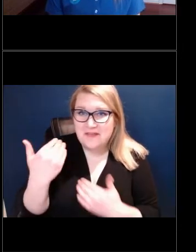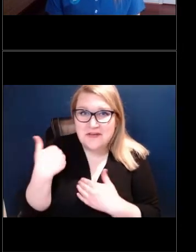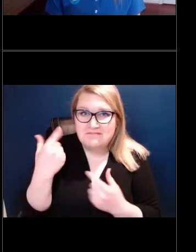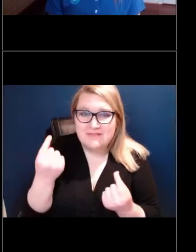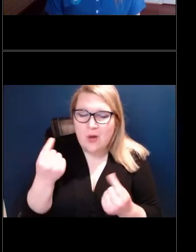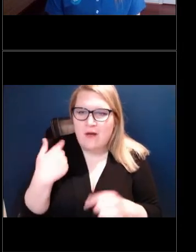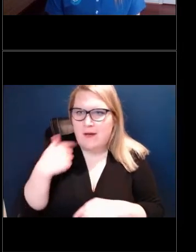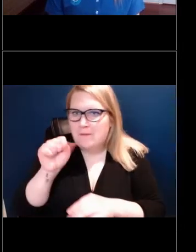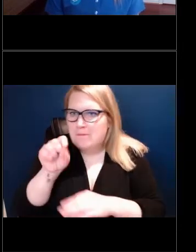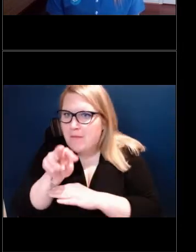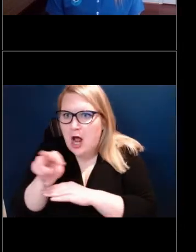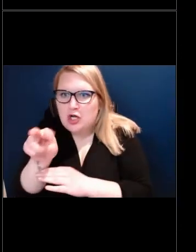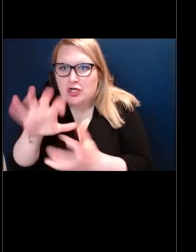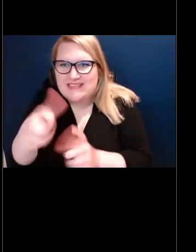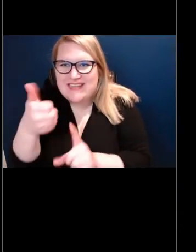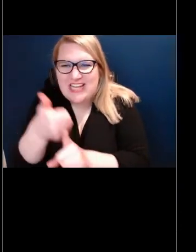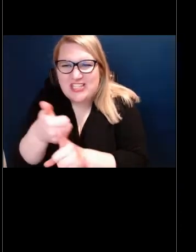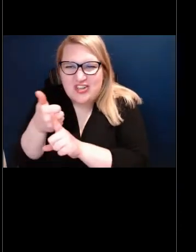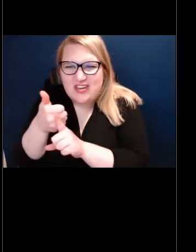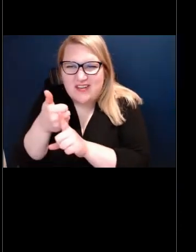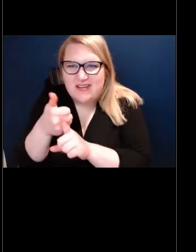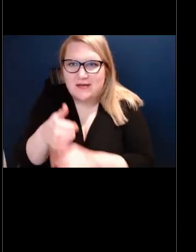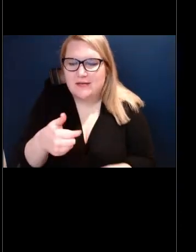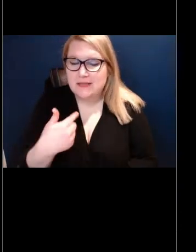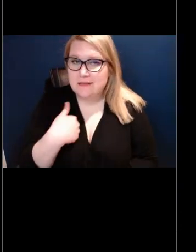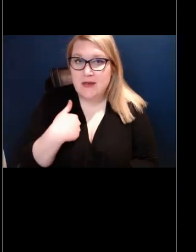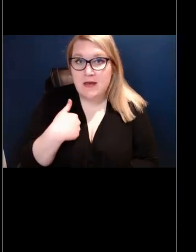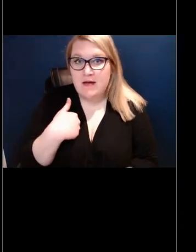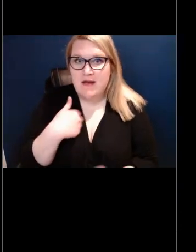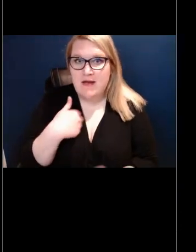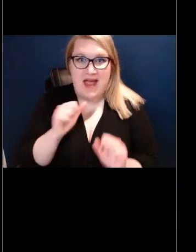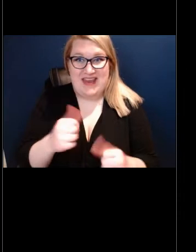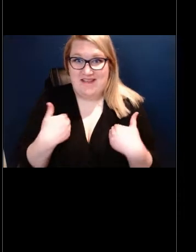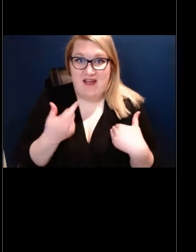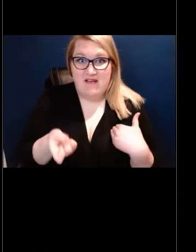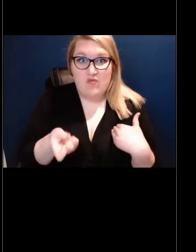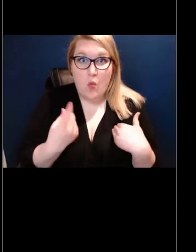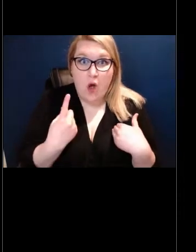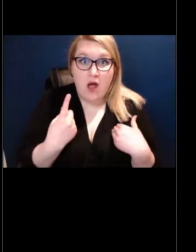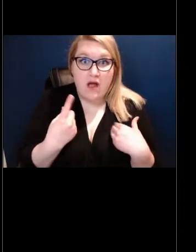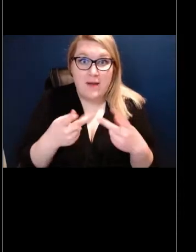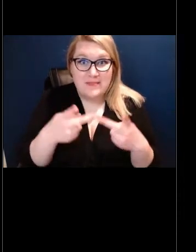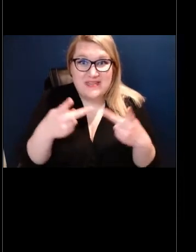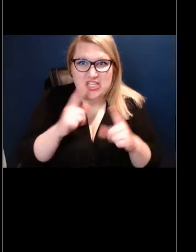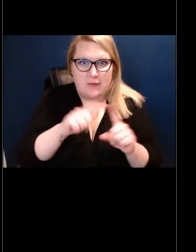and I can have one position and monitor many different types of natural disasters.